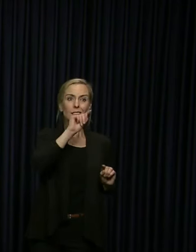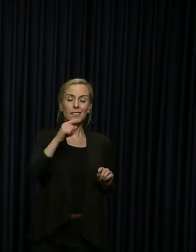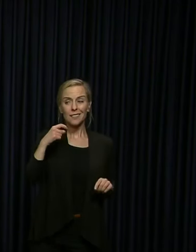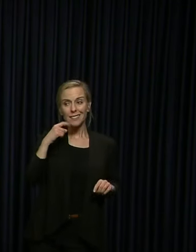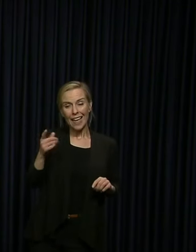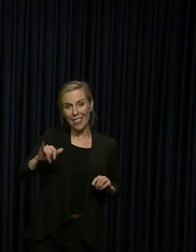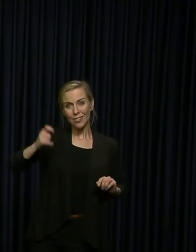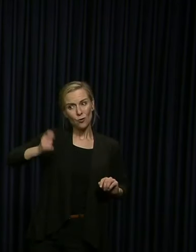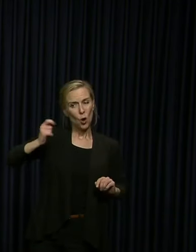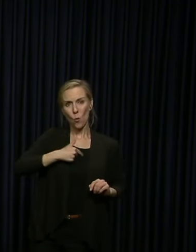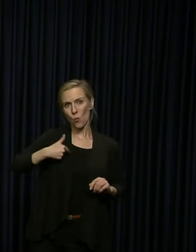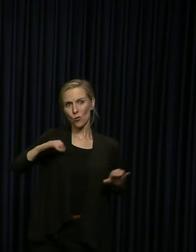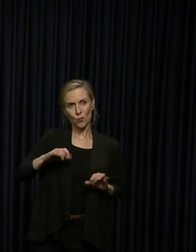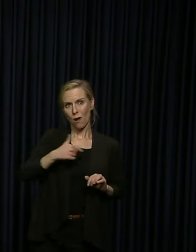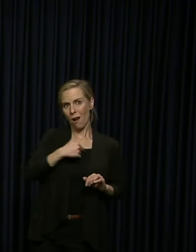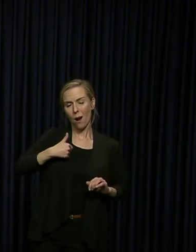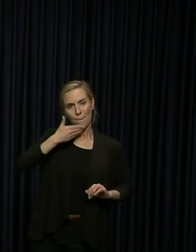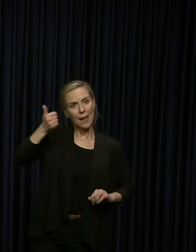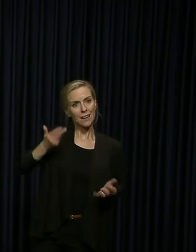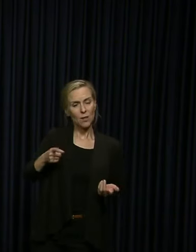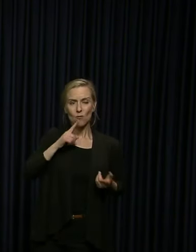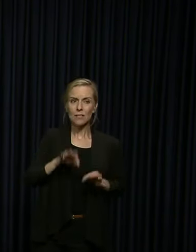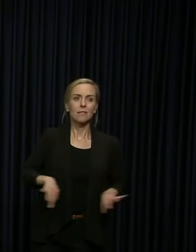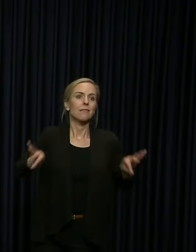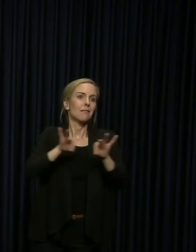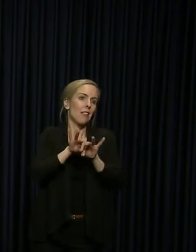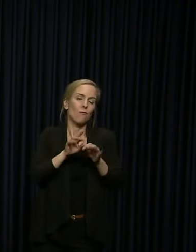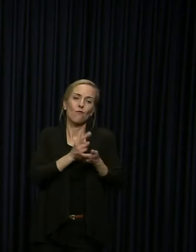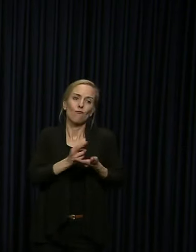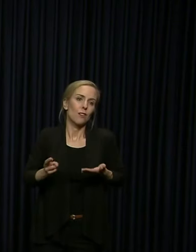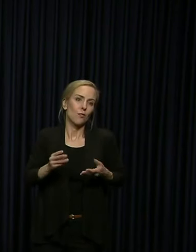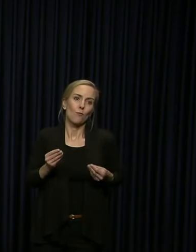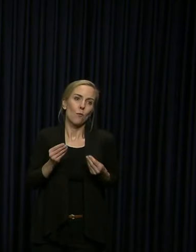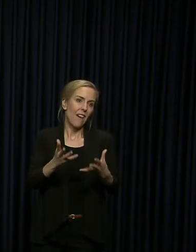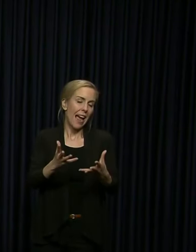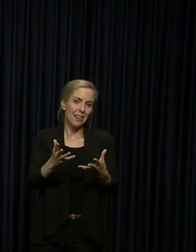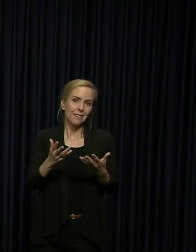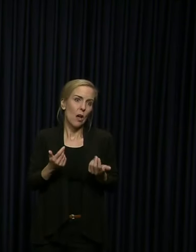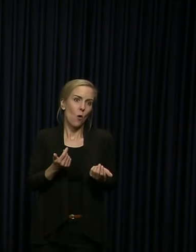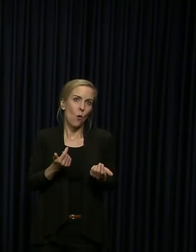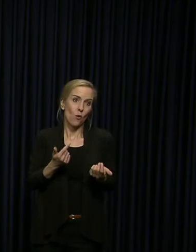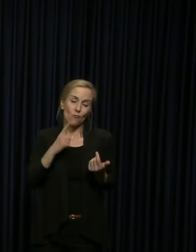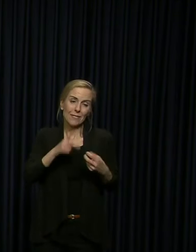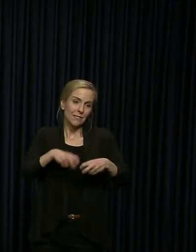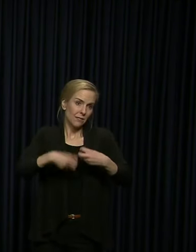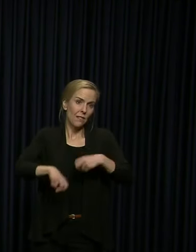THAT'S NOT HAPPENING. BUT EVERY BUSINESS CARE ABOUT